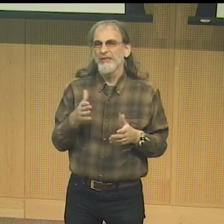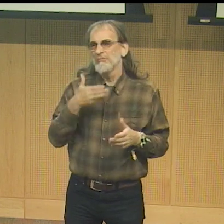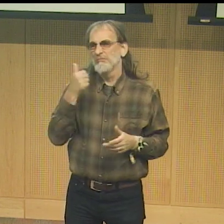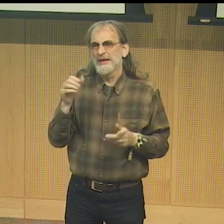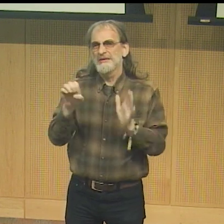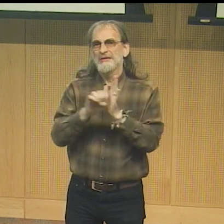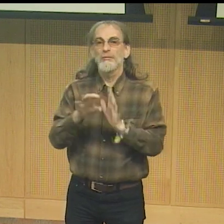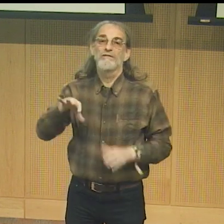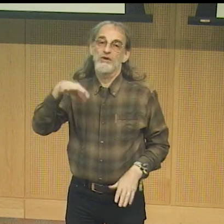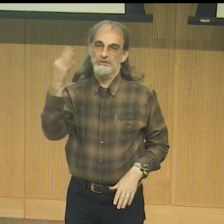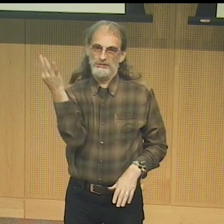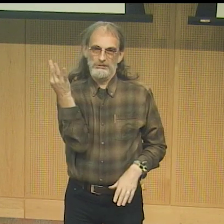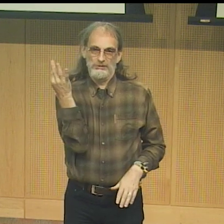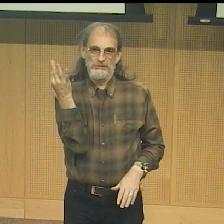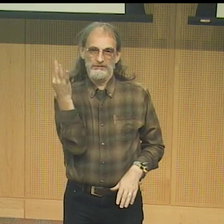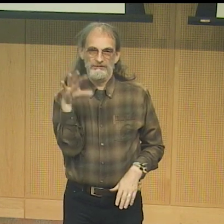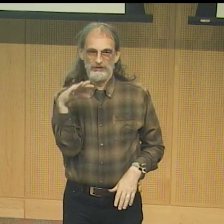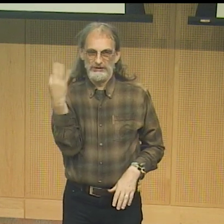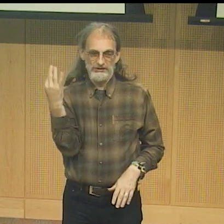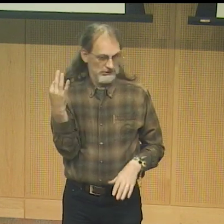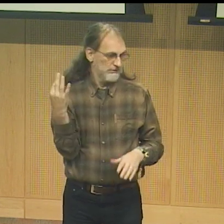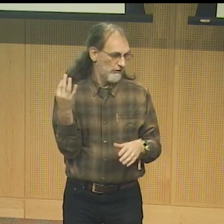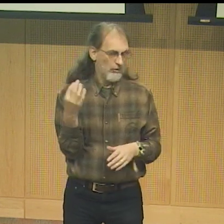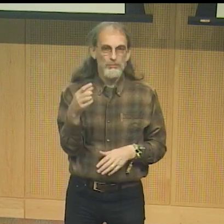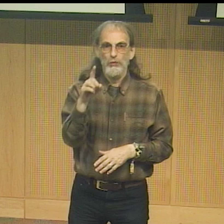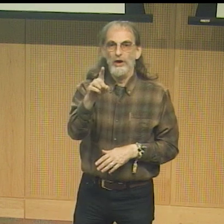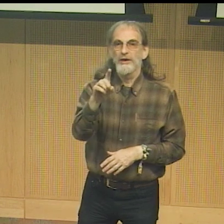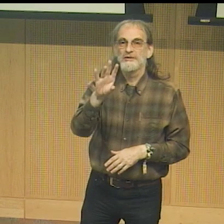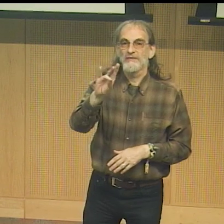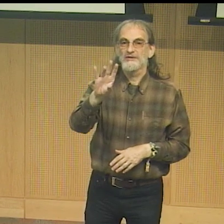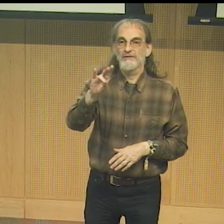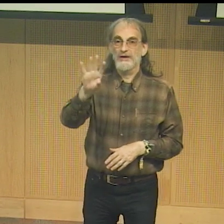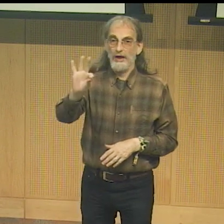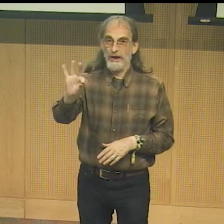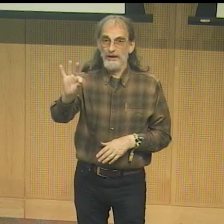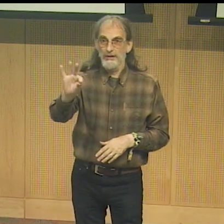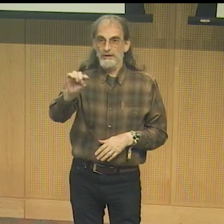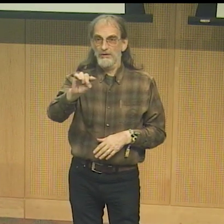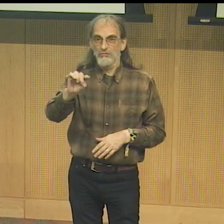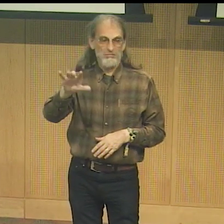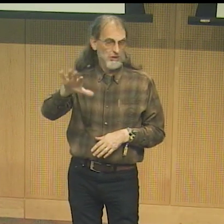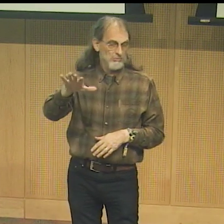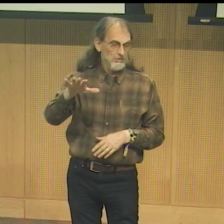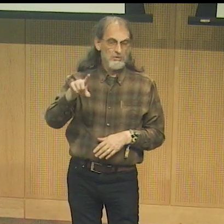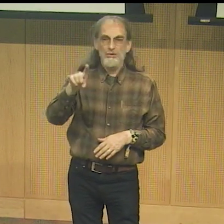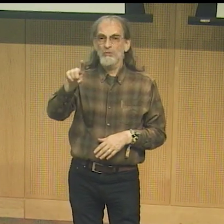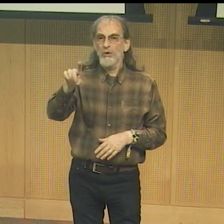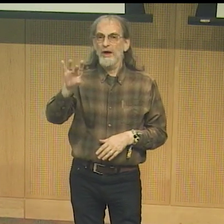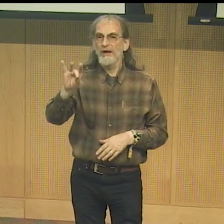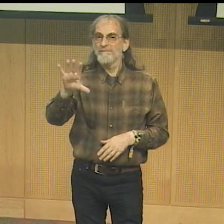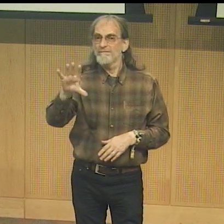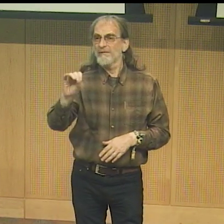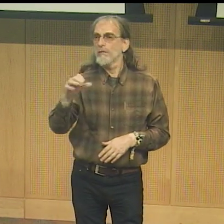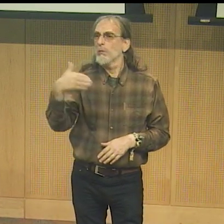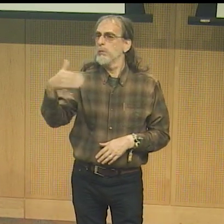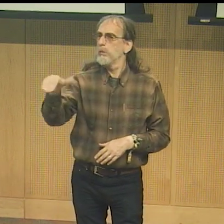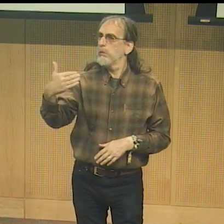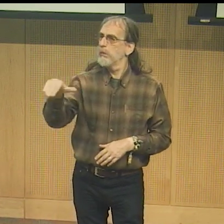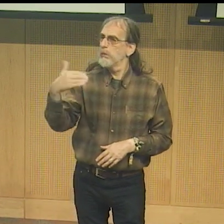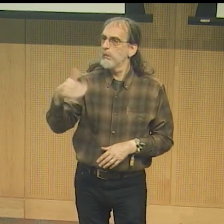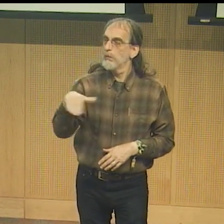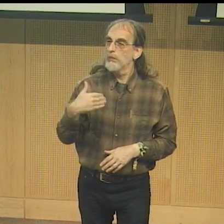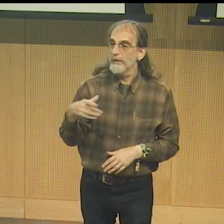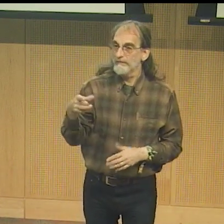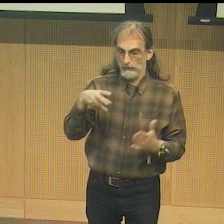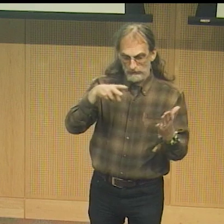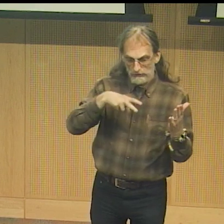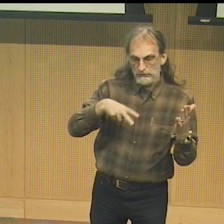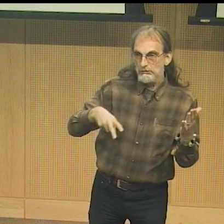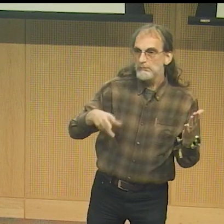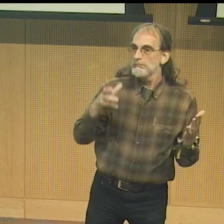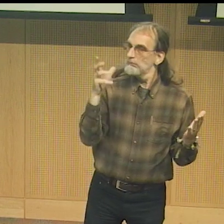So, in France from 1779 to the 1850s,